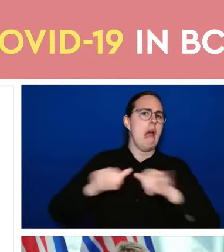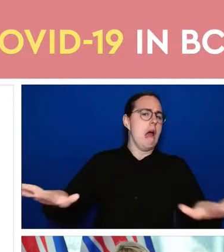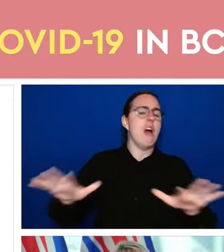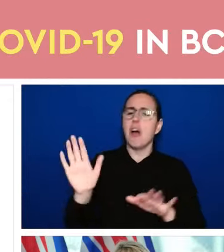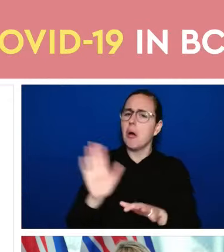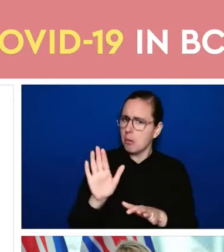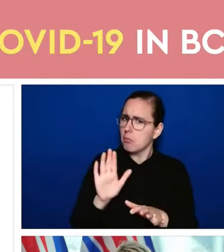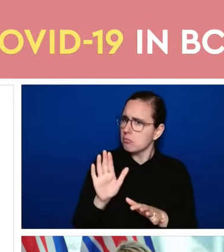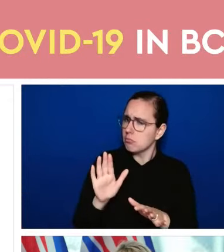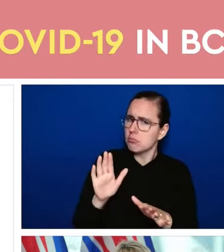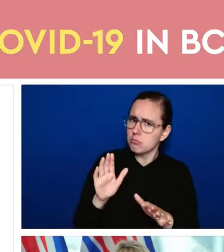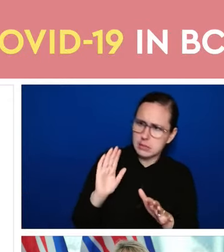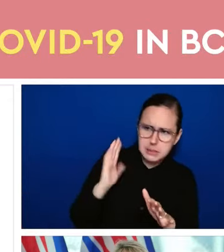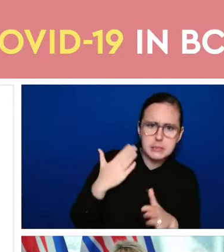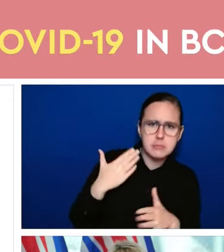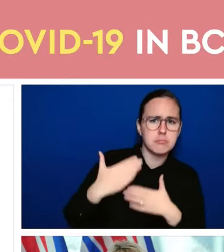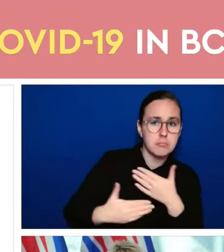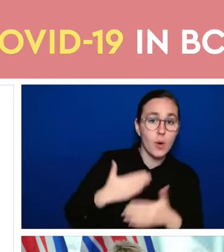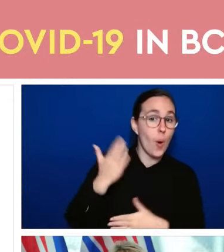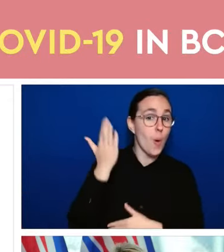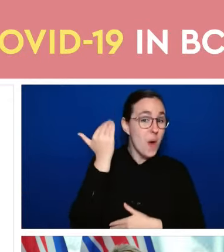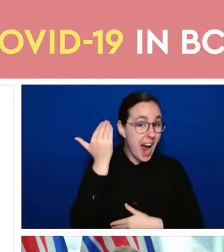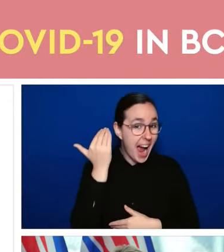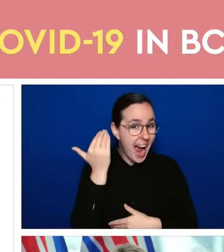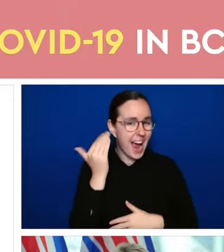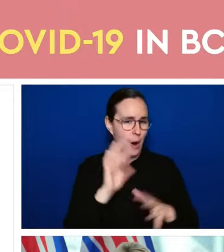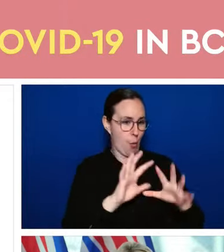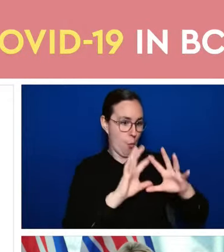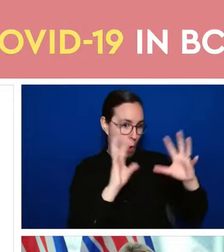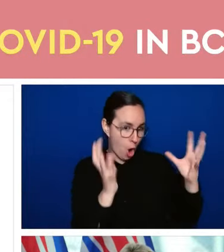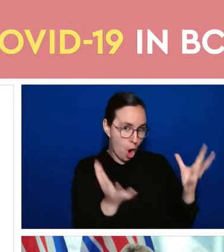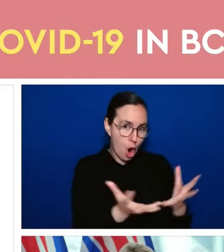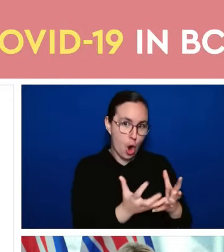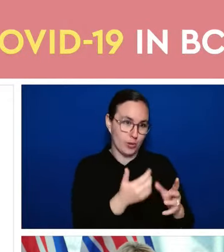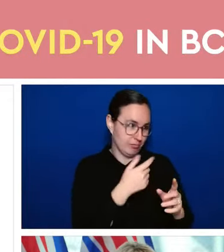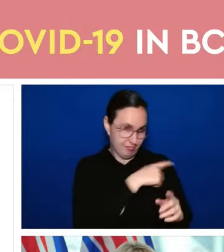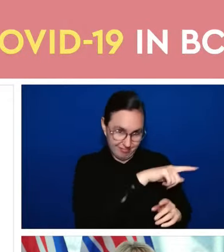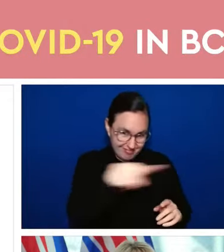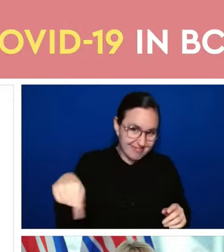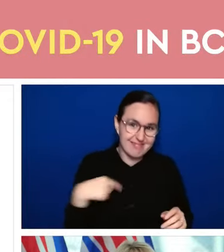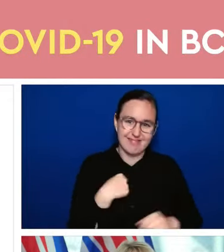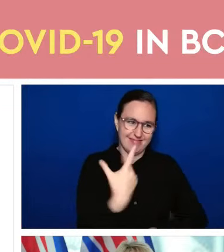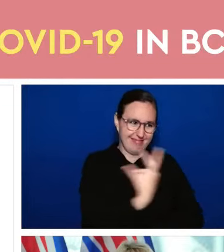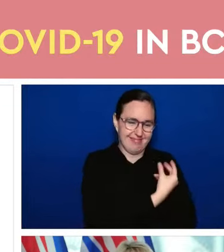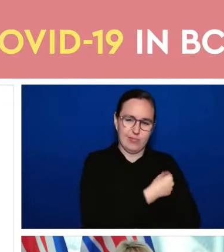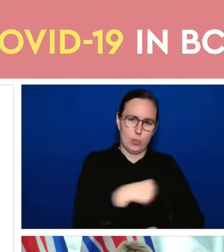with their teams at the CCC yet you can see and at Simon Fraser